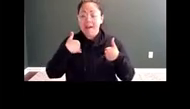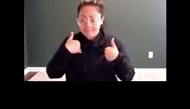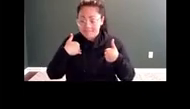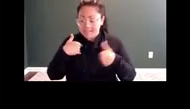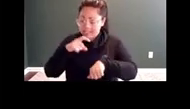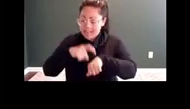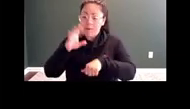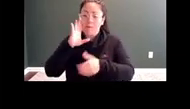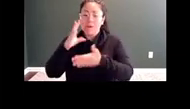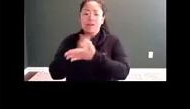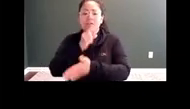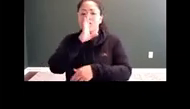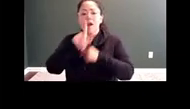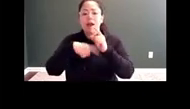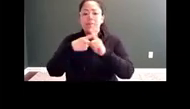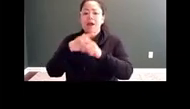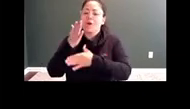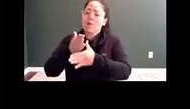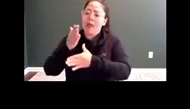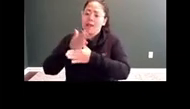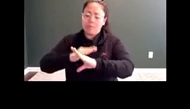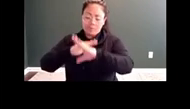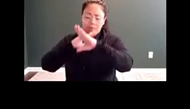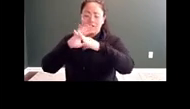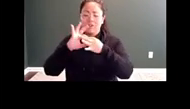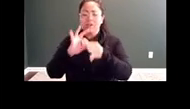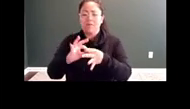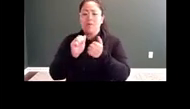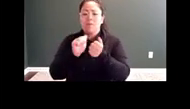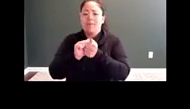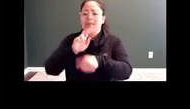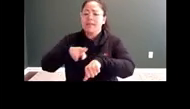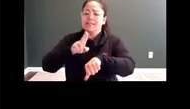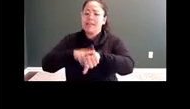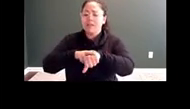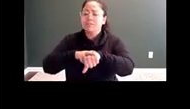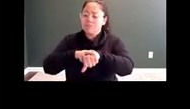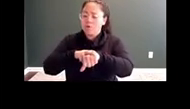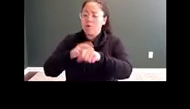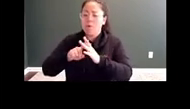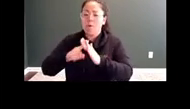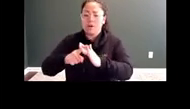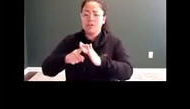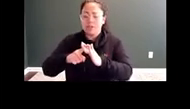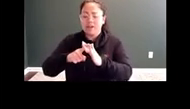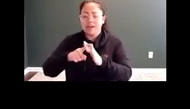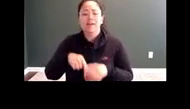with specifics, the national origin discrimination. So quickly, the Equal Employment Opportunity Commission.